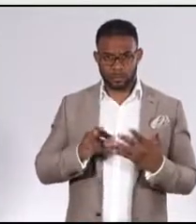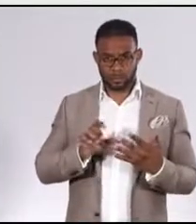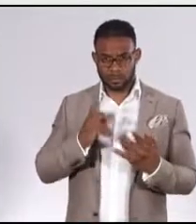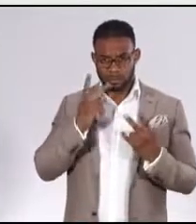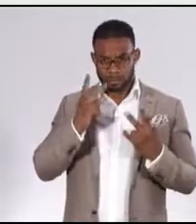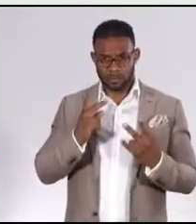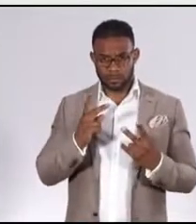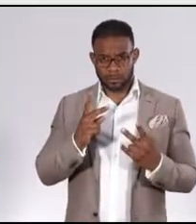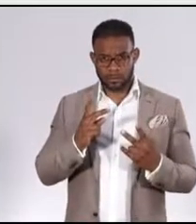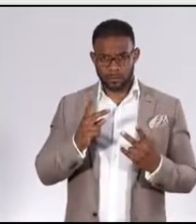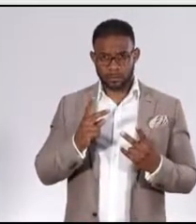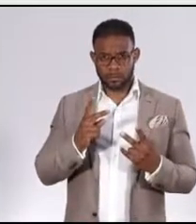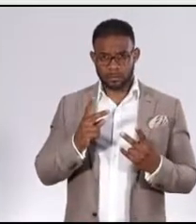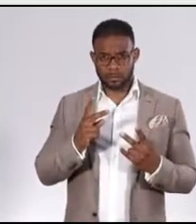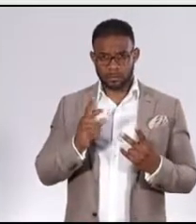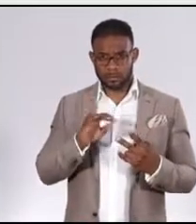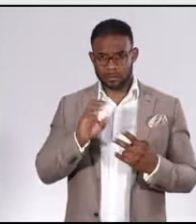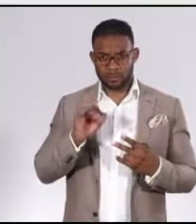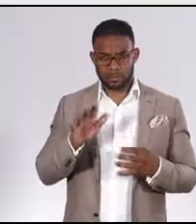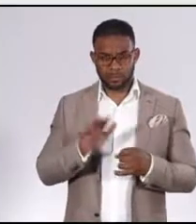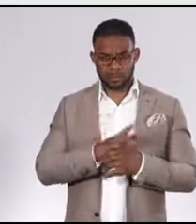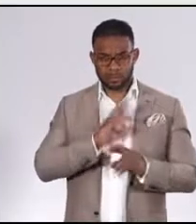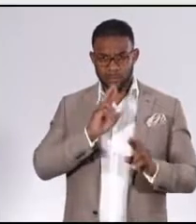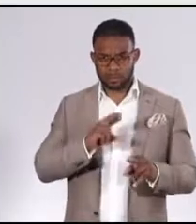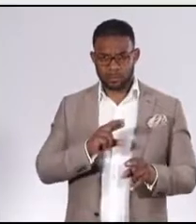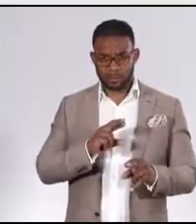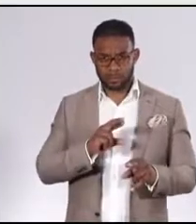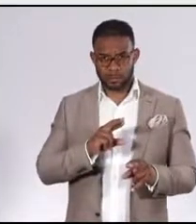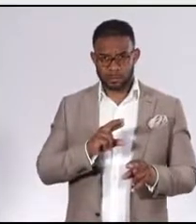is a percentage of the total responses. So it does not reflect